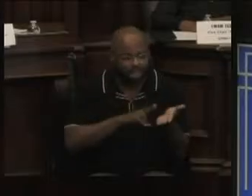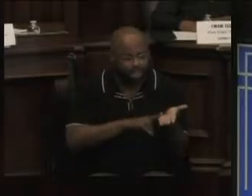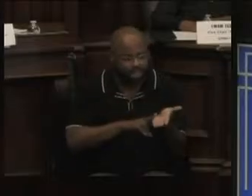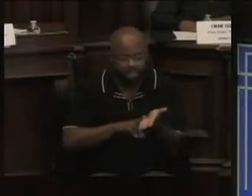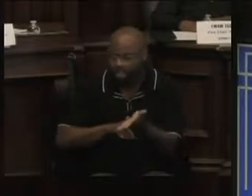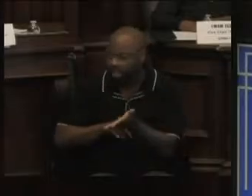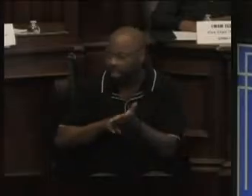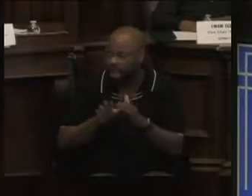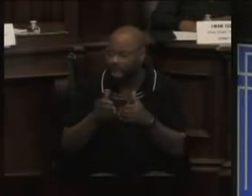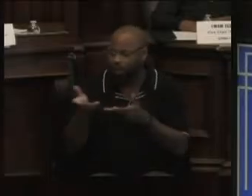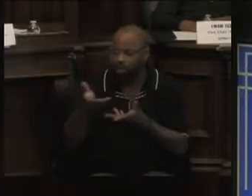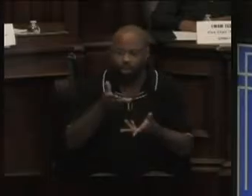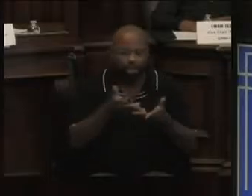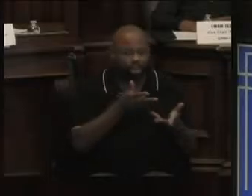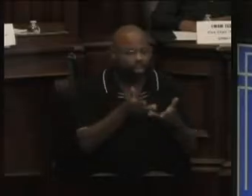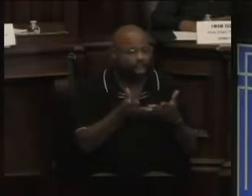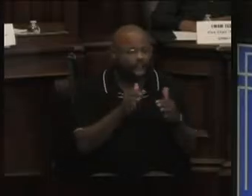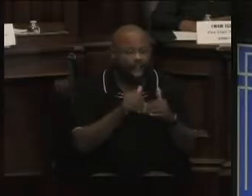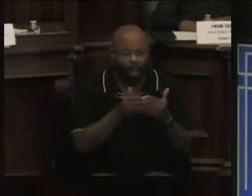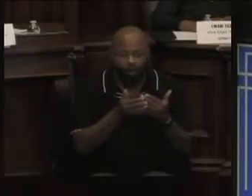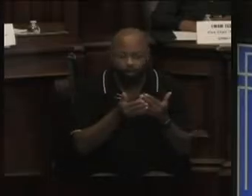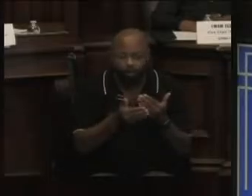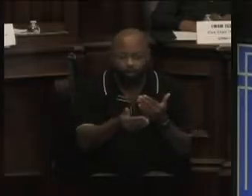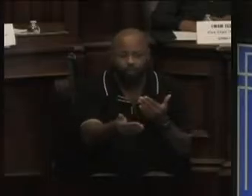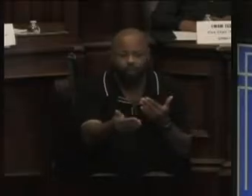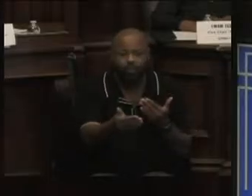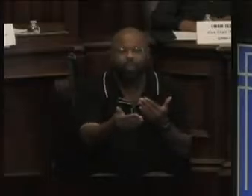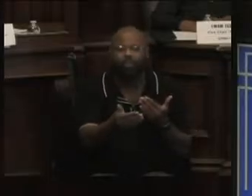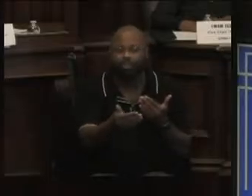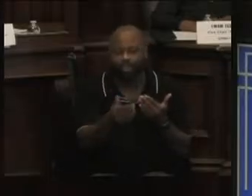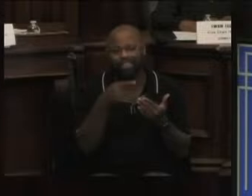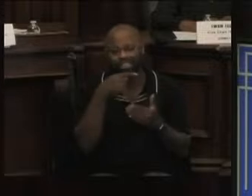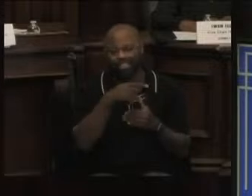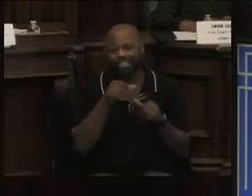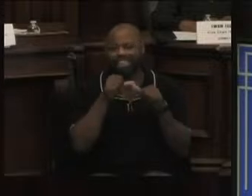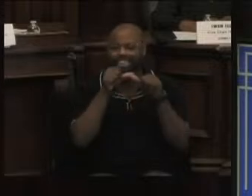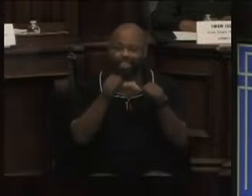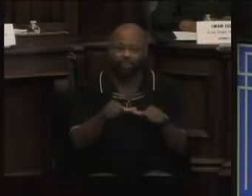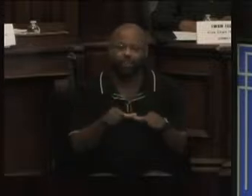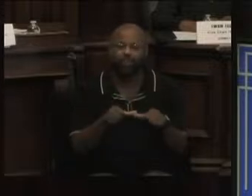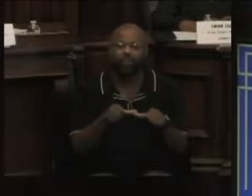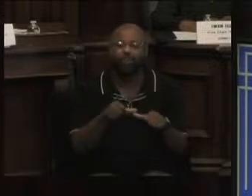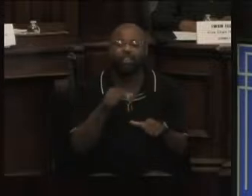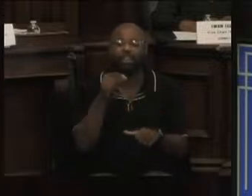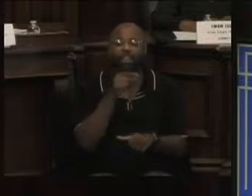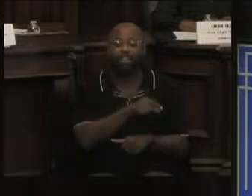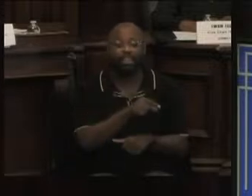We talk about this every week about where we are, how we are